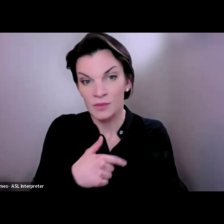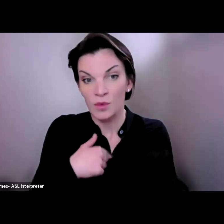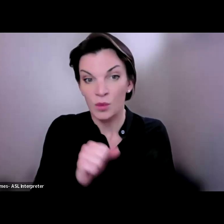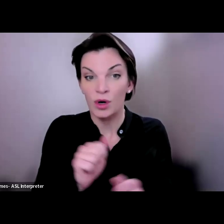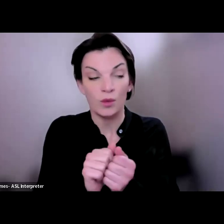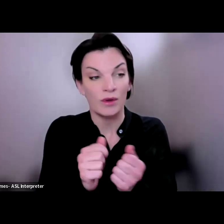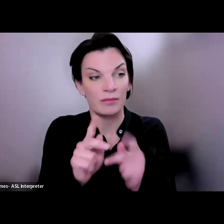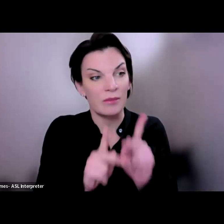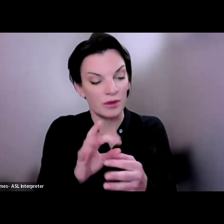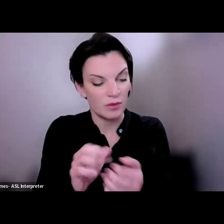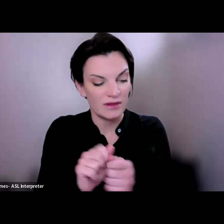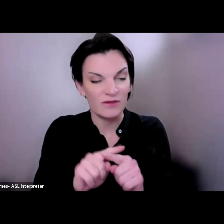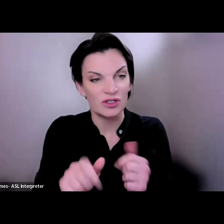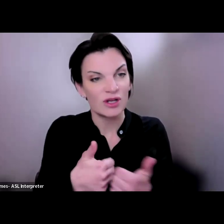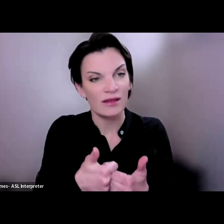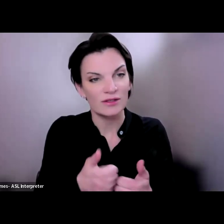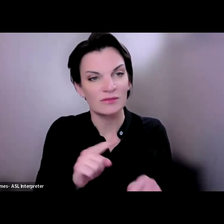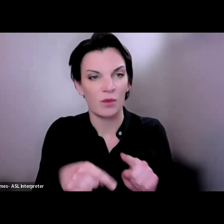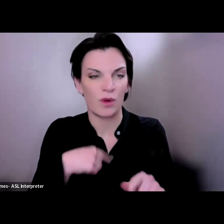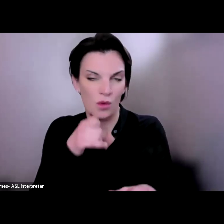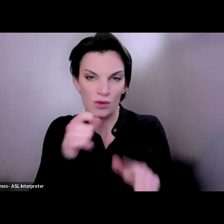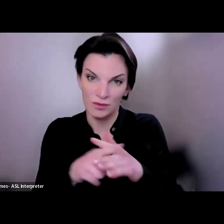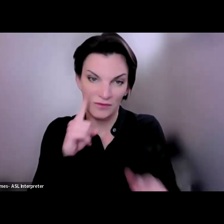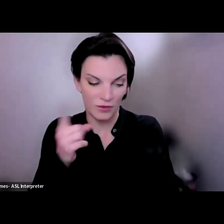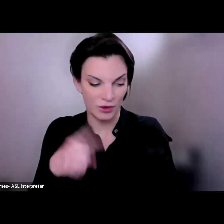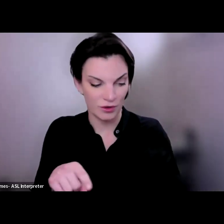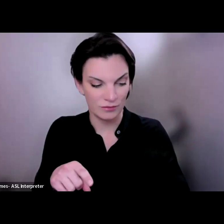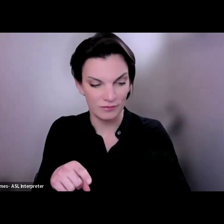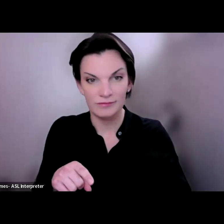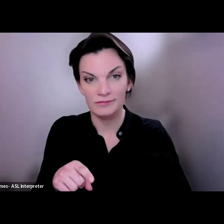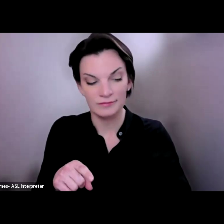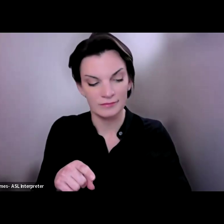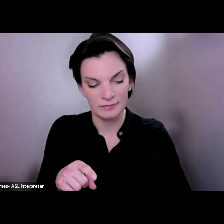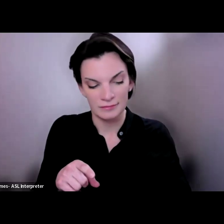day or a bad day, we're going to show up for you. You can be with us, and we're not going to judge